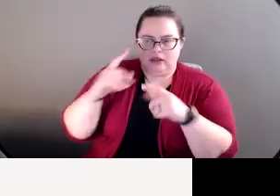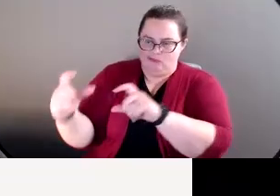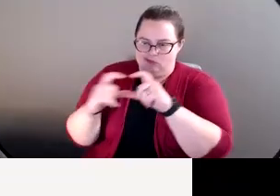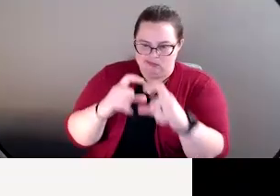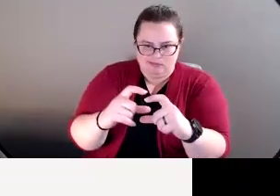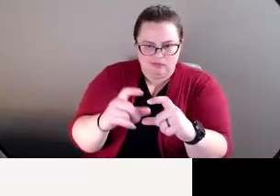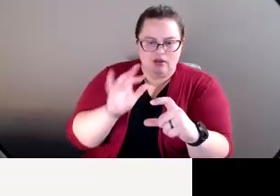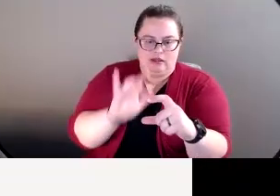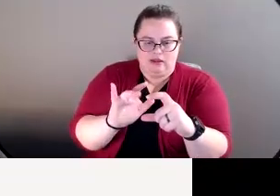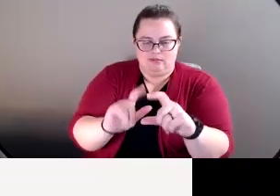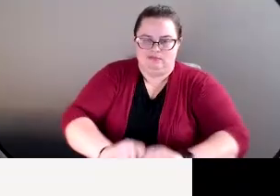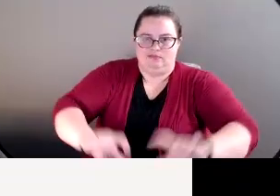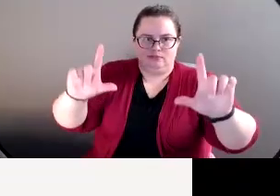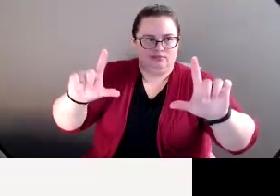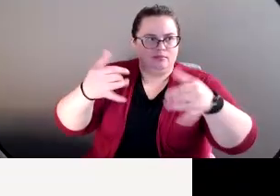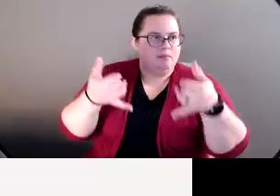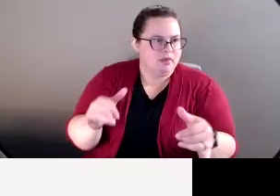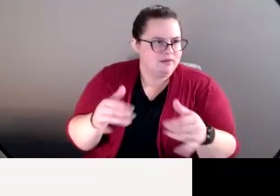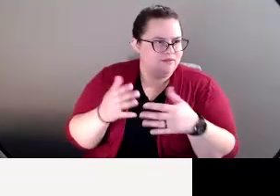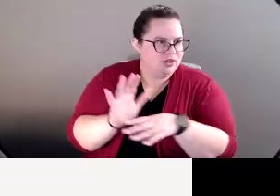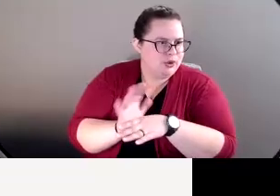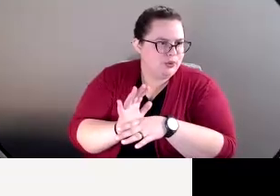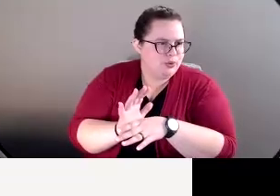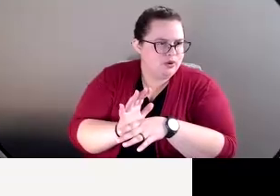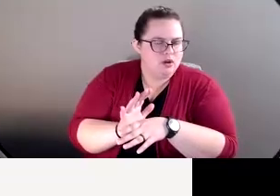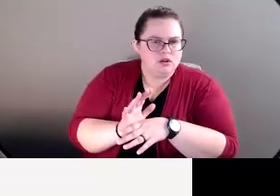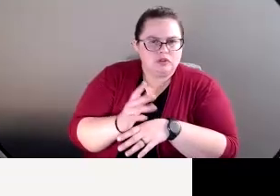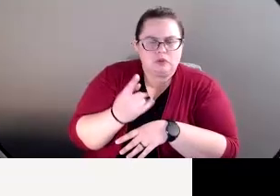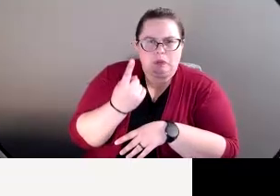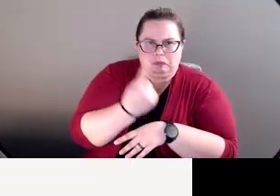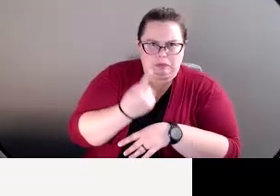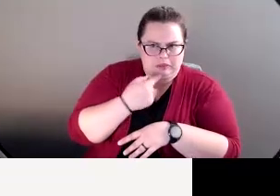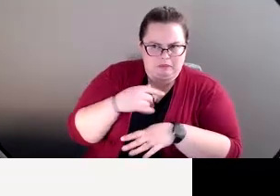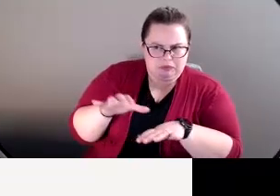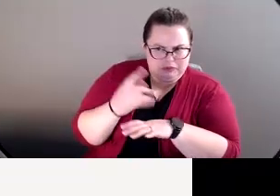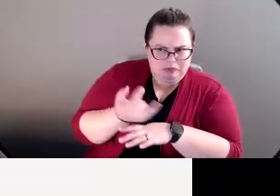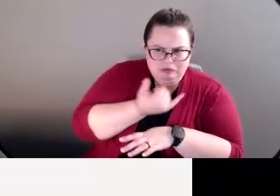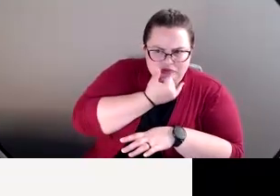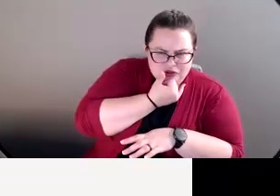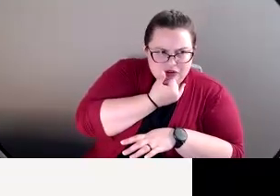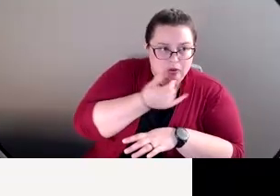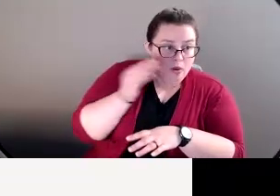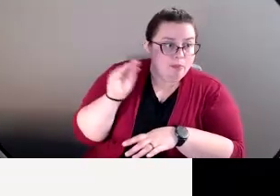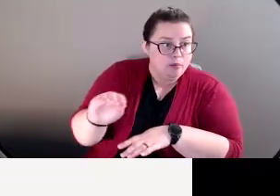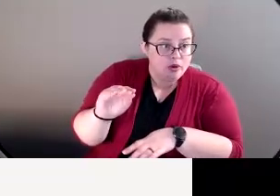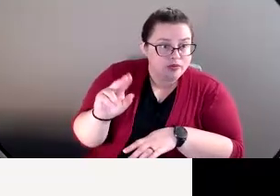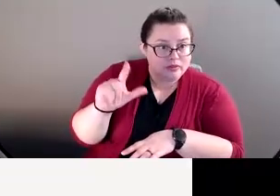and then it plays. So I was wondering if I was doing something wrong. It embeds the link and that's not a problem.